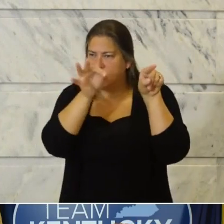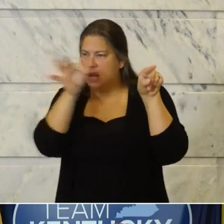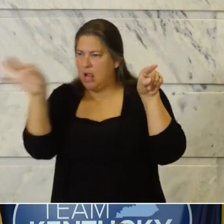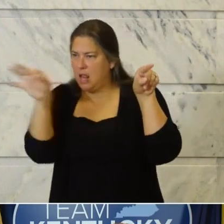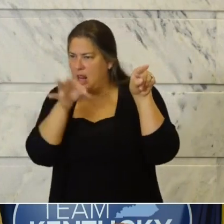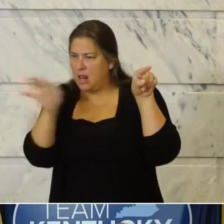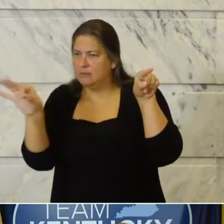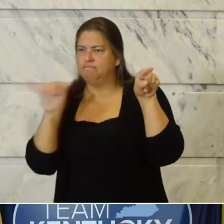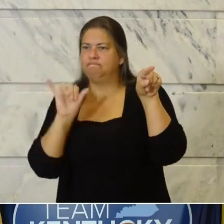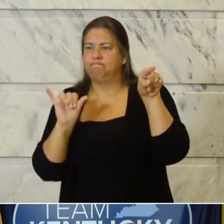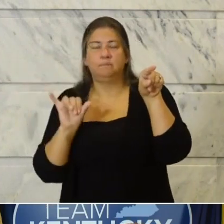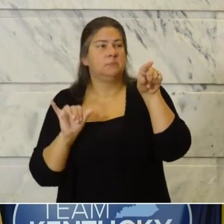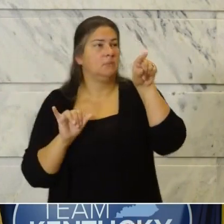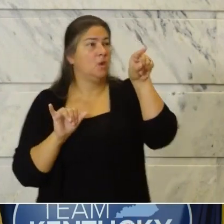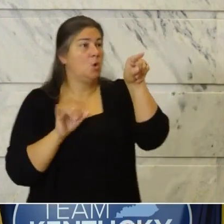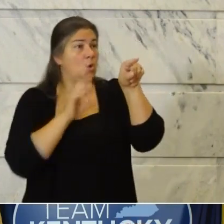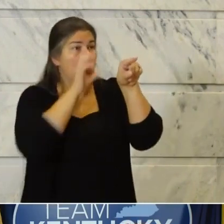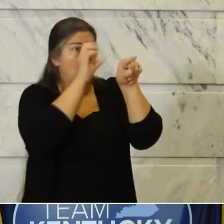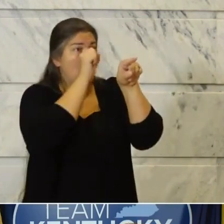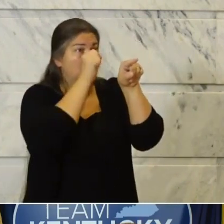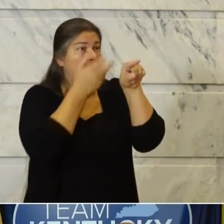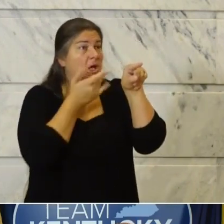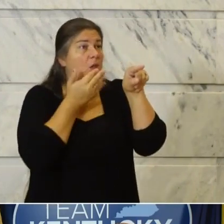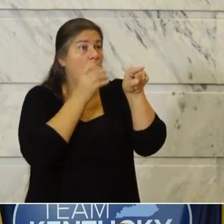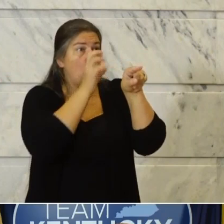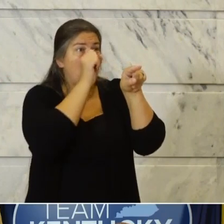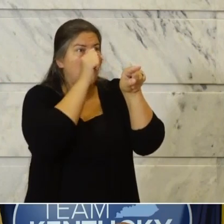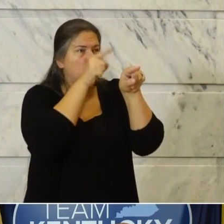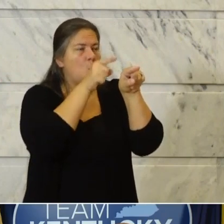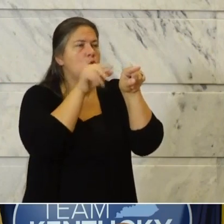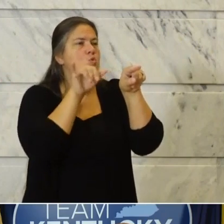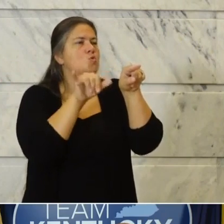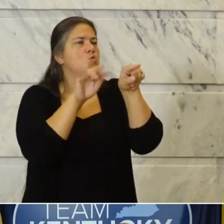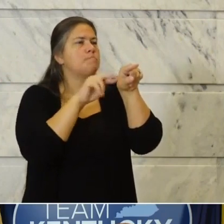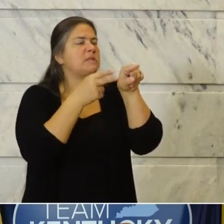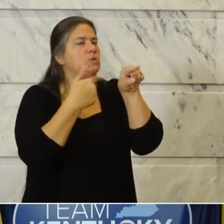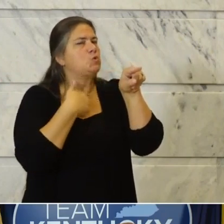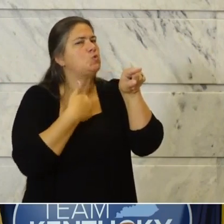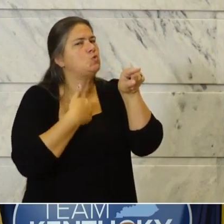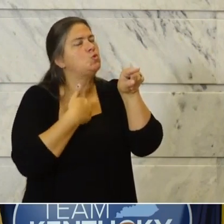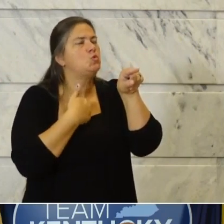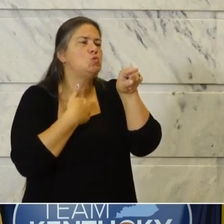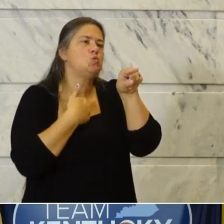for trouble, and it is recommended that you consider whether you should do